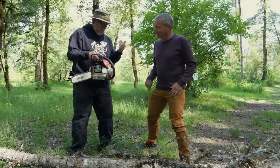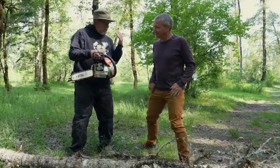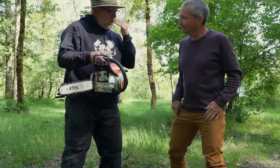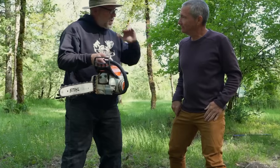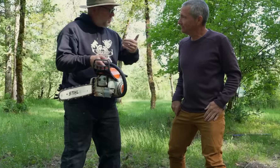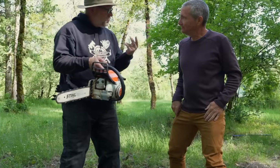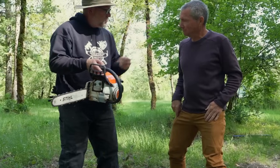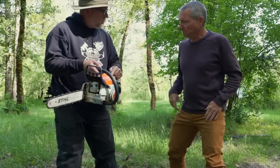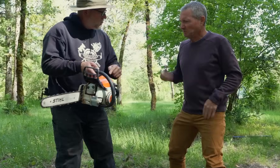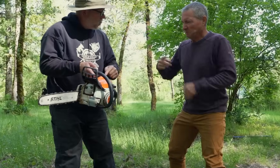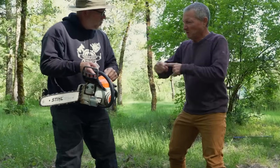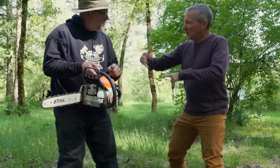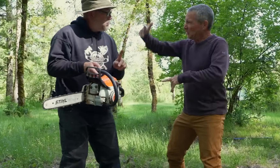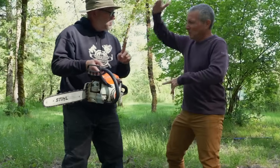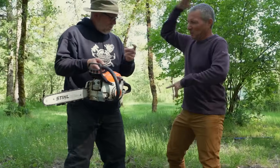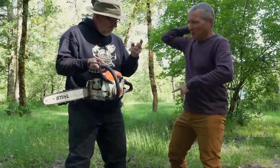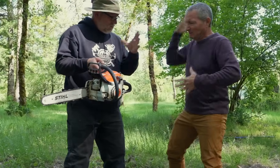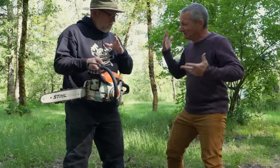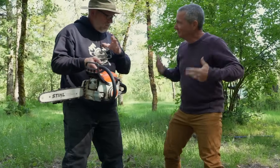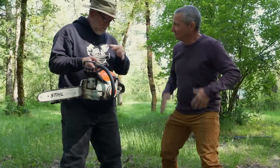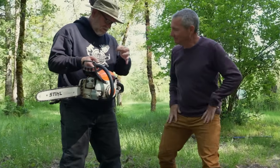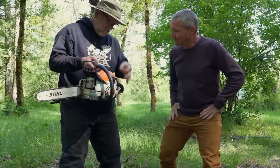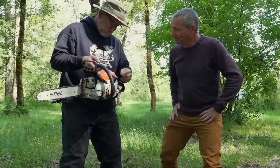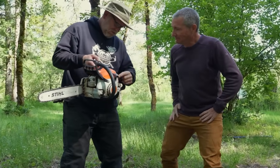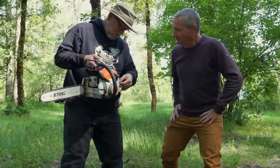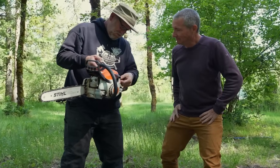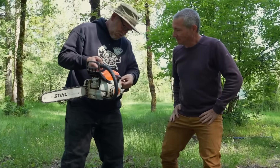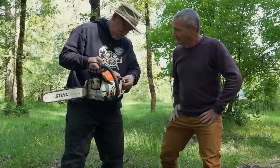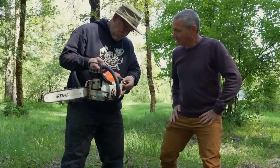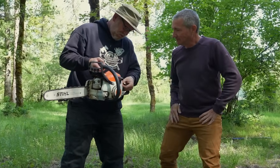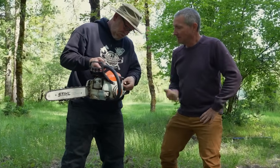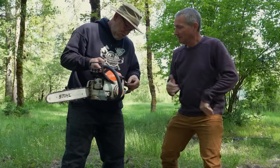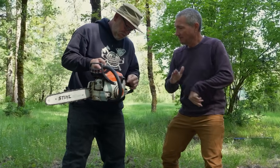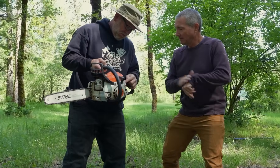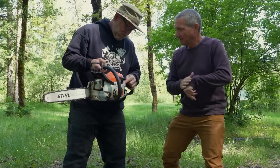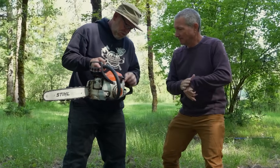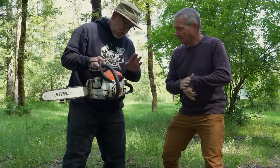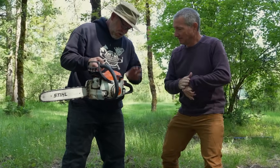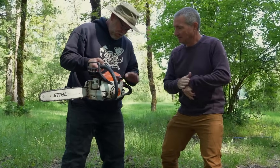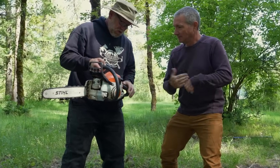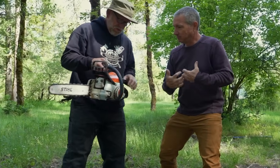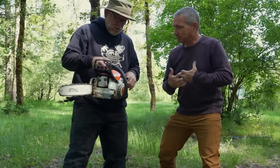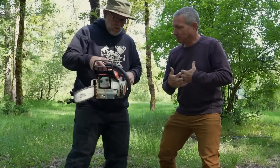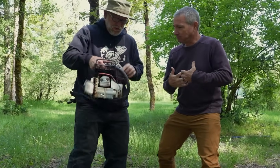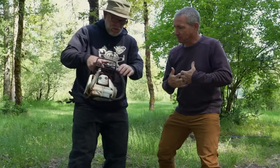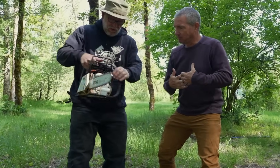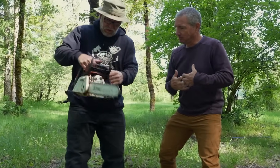Do you know how to use this? I used it a long time ago. Turning on the machine now!